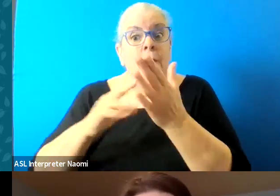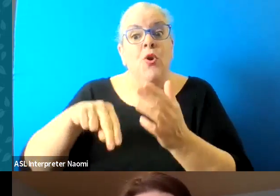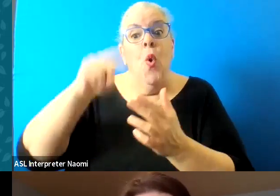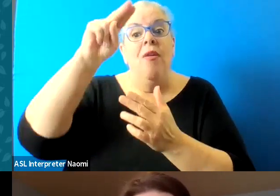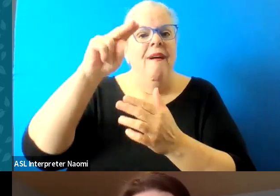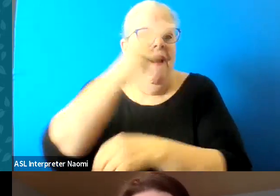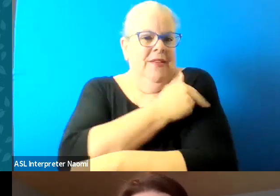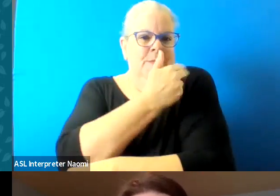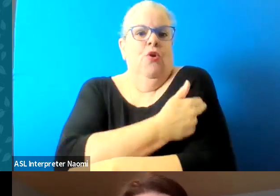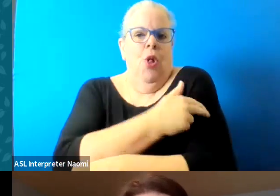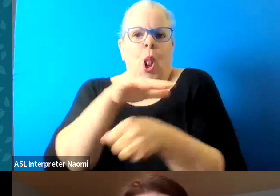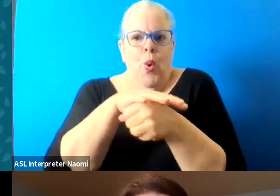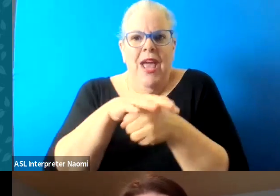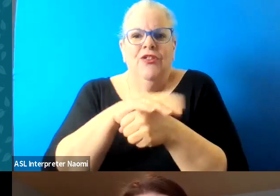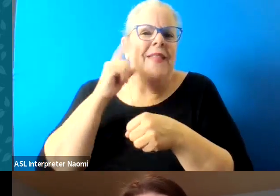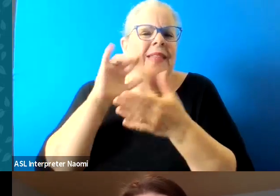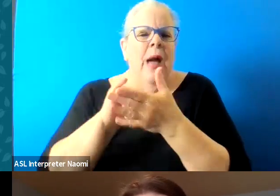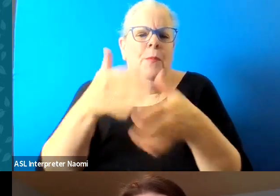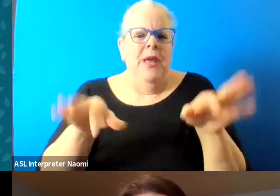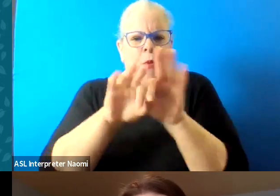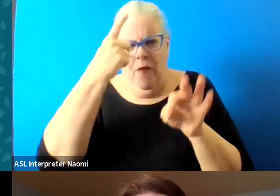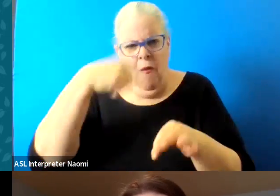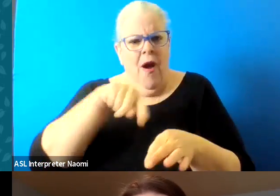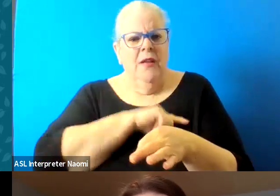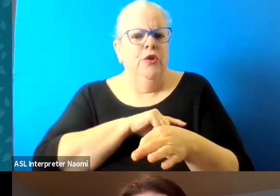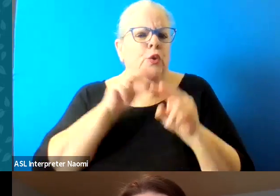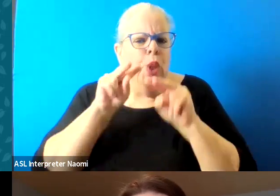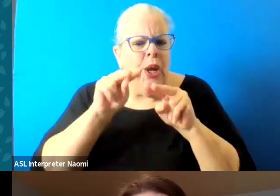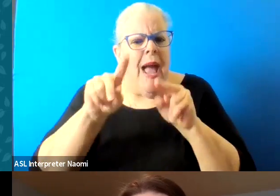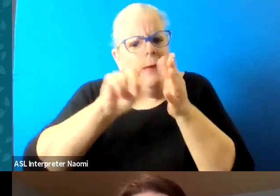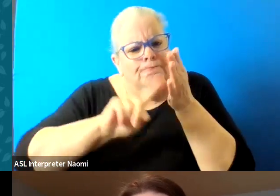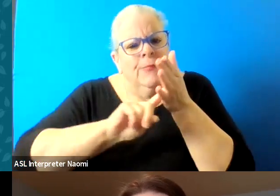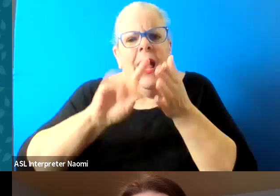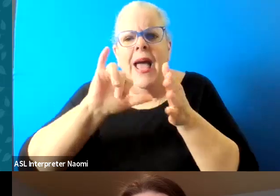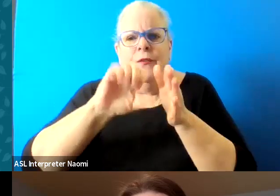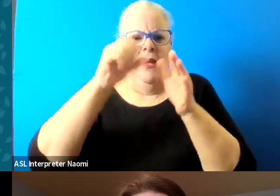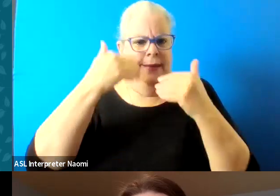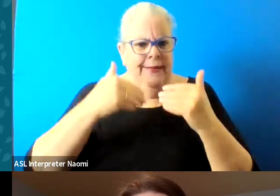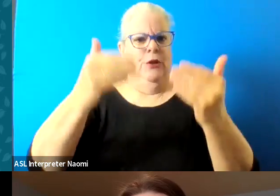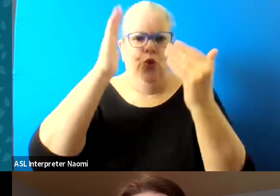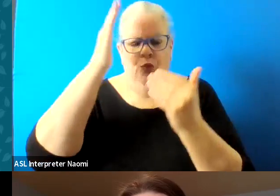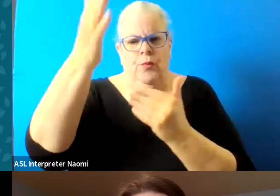for us to really look at, as we move into the future. If we're gonna keep investing in what we have right now